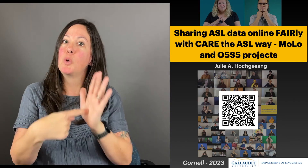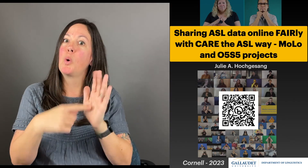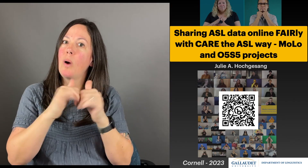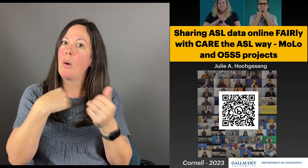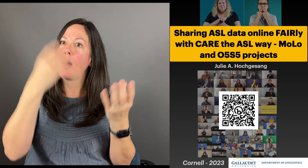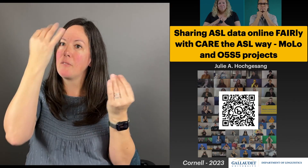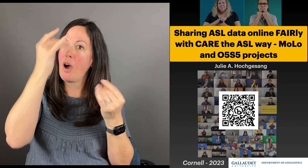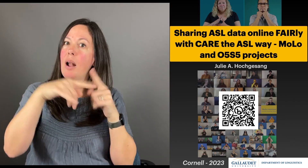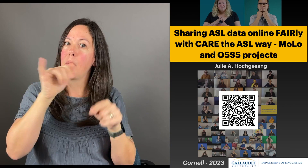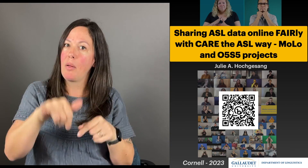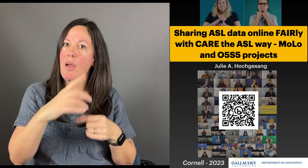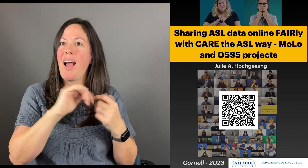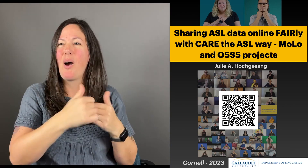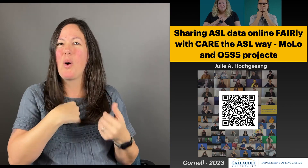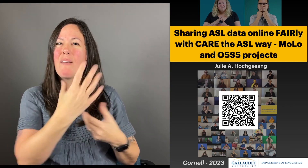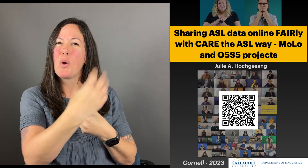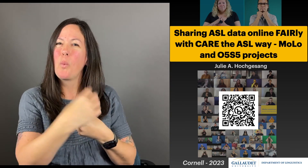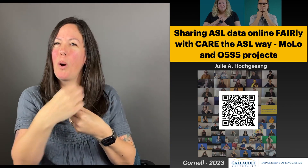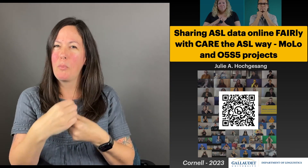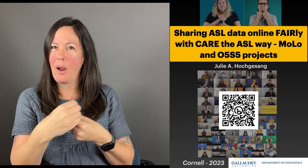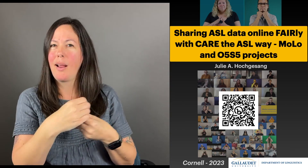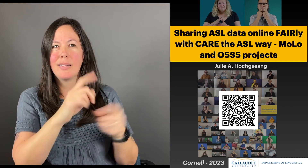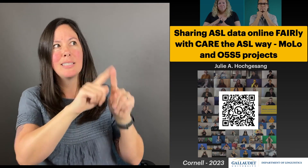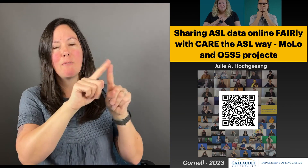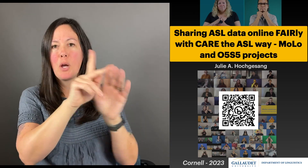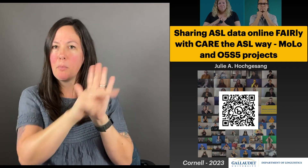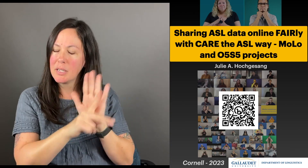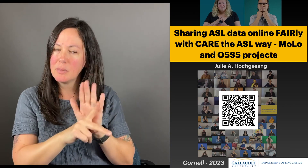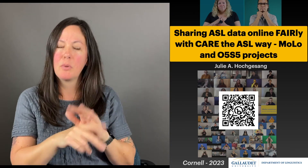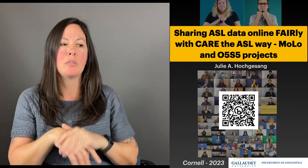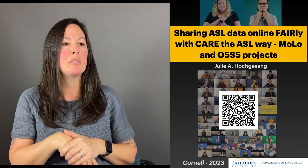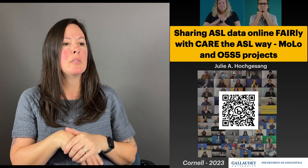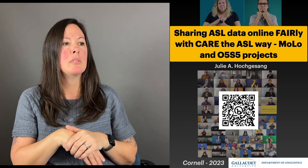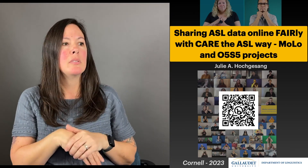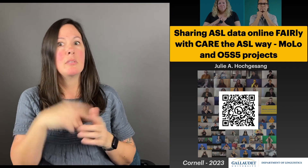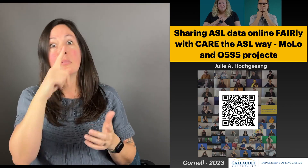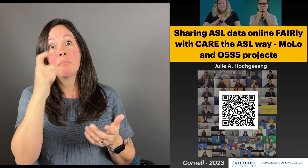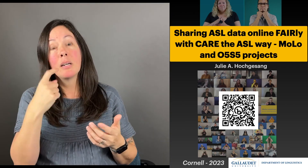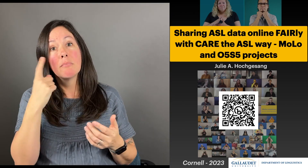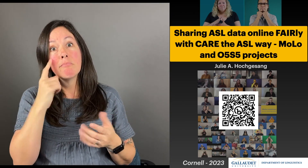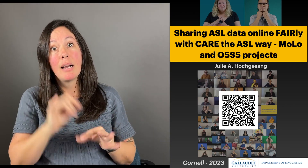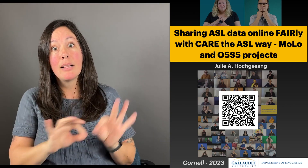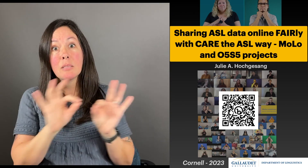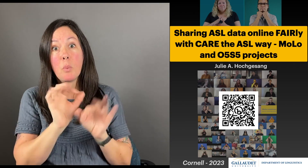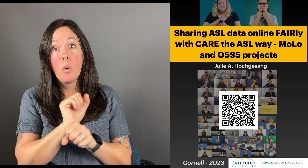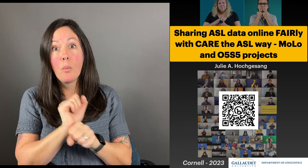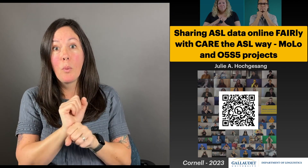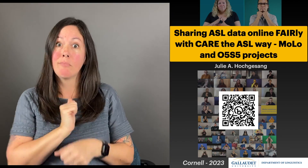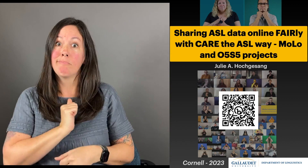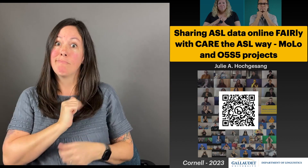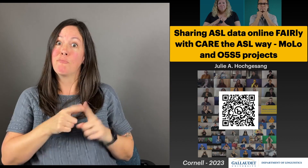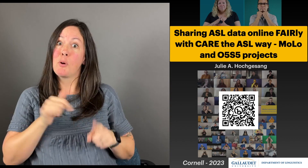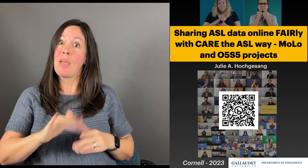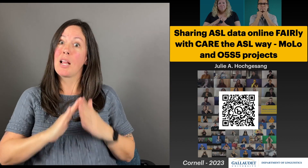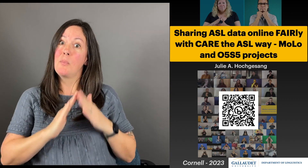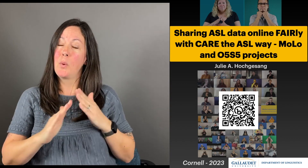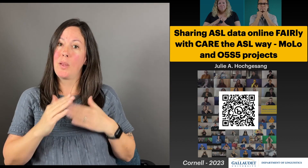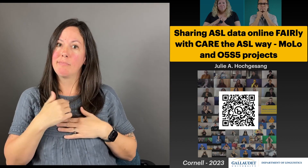we want to be careful and conscientious about what we do with that information so incorporating these principles is